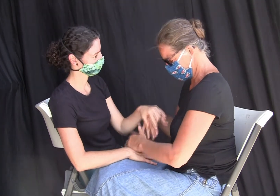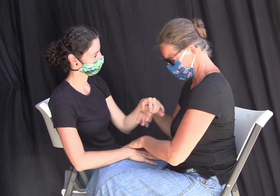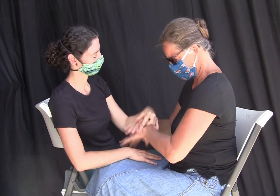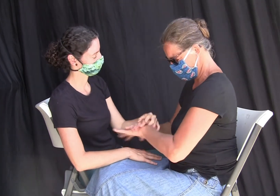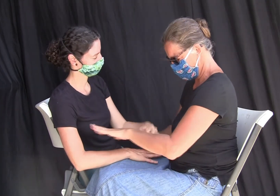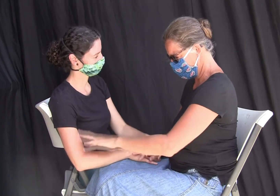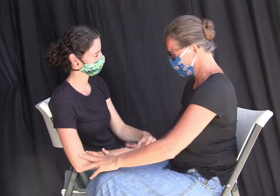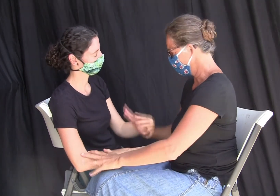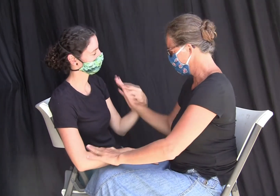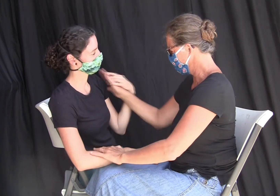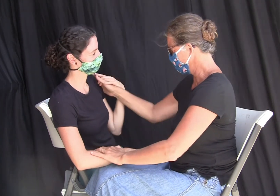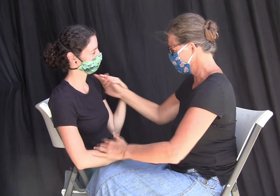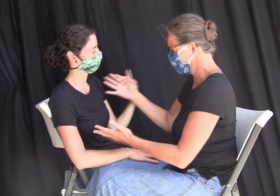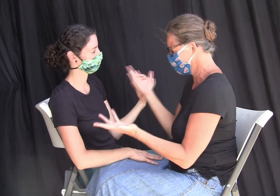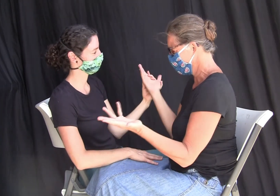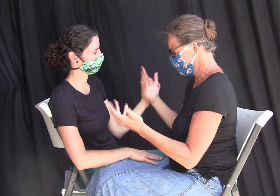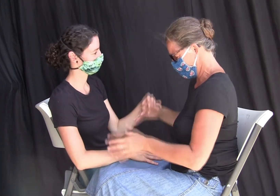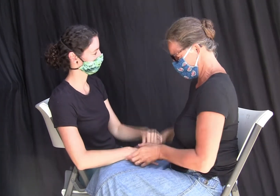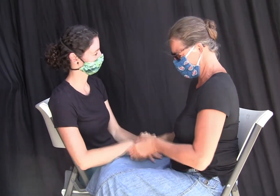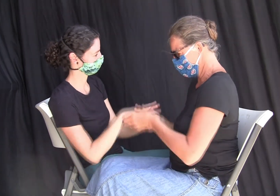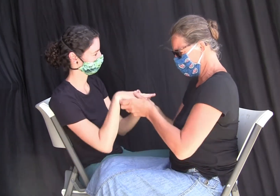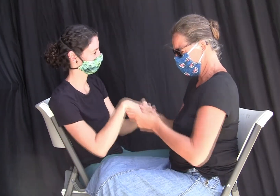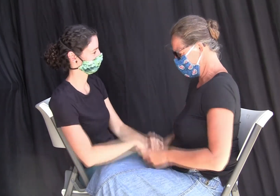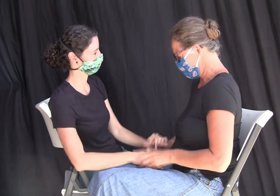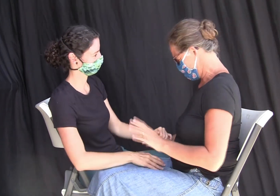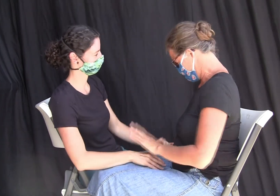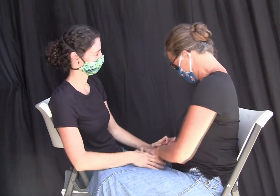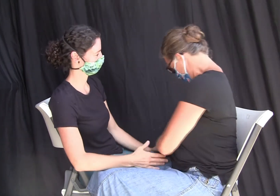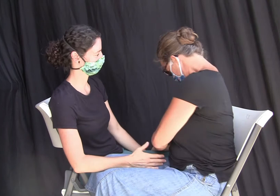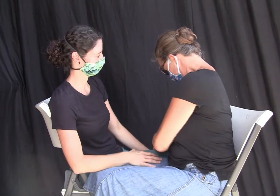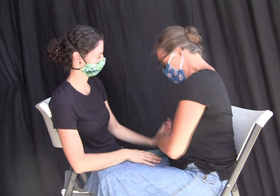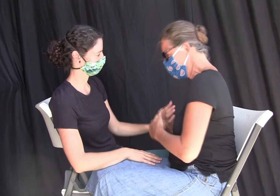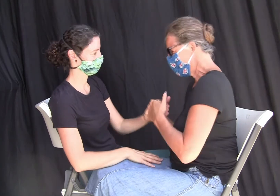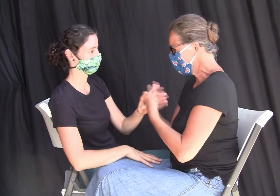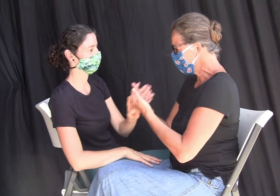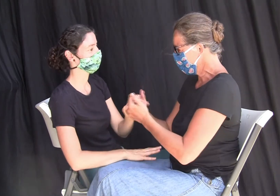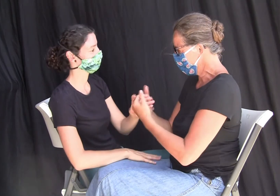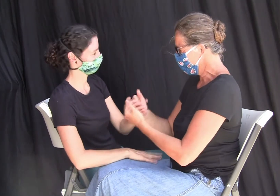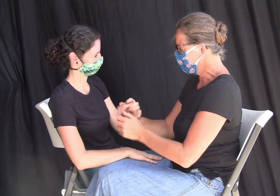I will break down the roles of each hand and explain how to initiate language and establish correct placement.